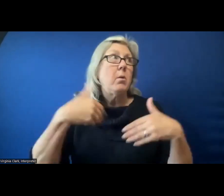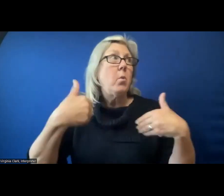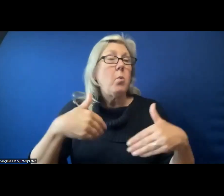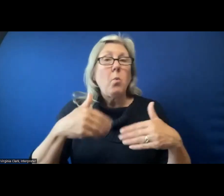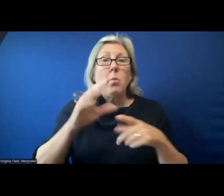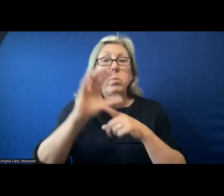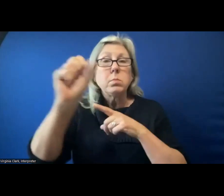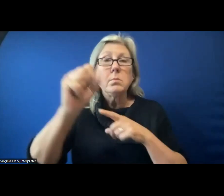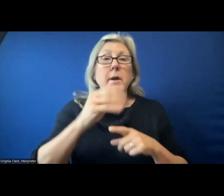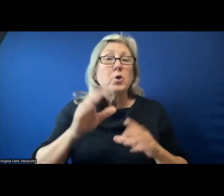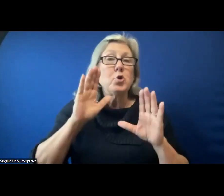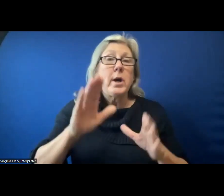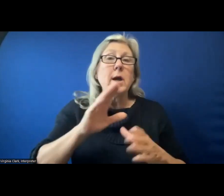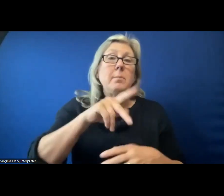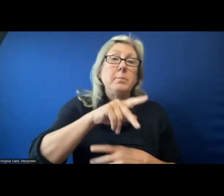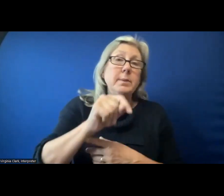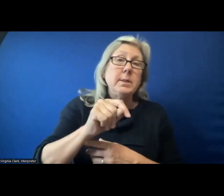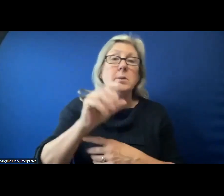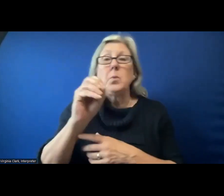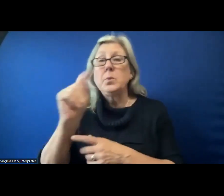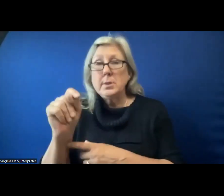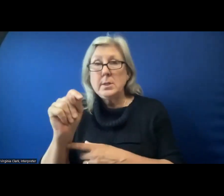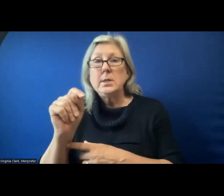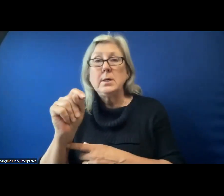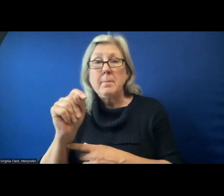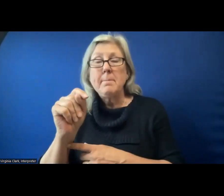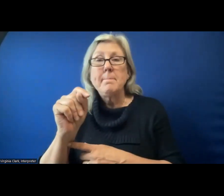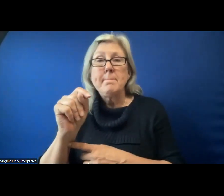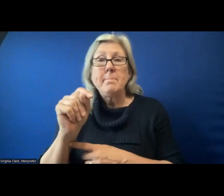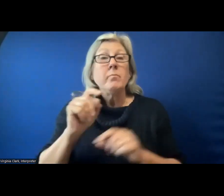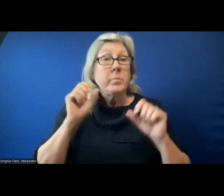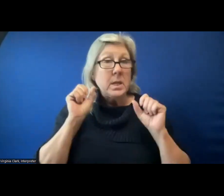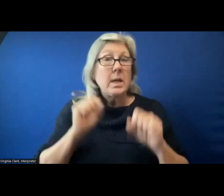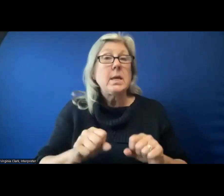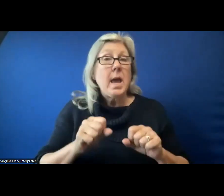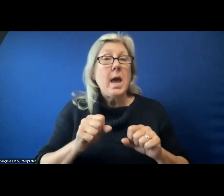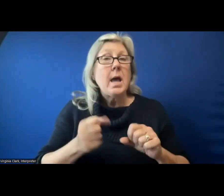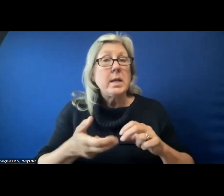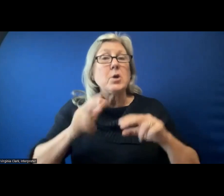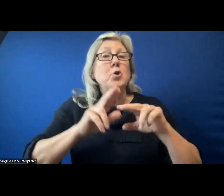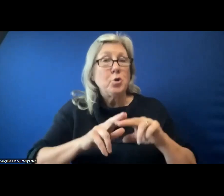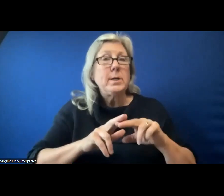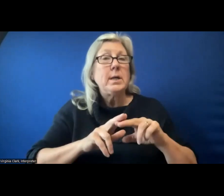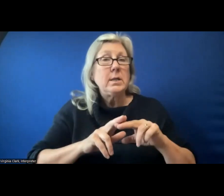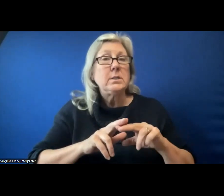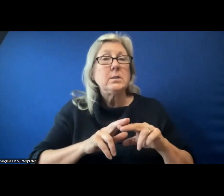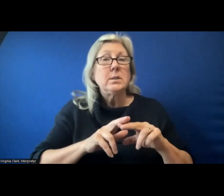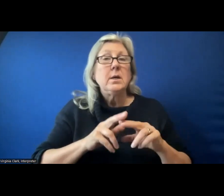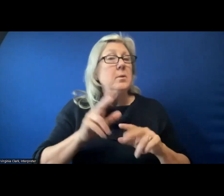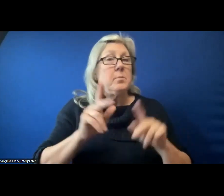therapy and occupational therapy can increase individuals' functions and do wonderful things,